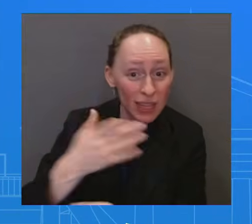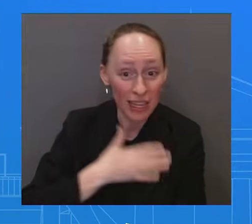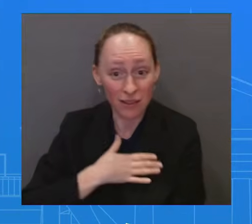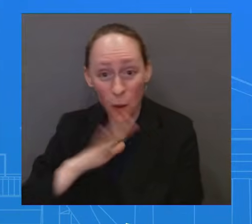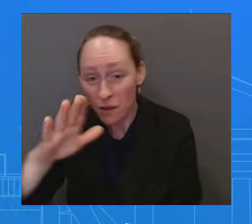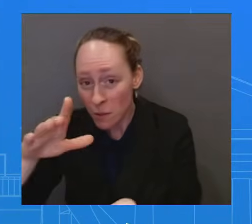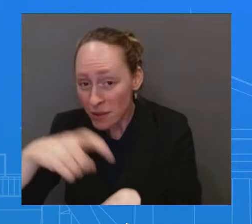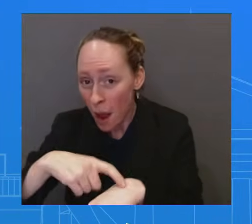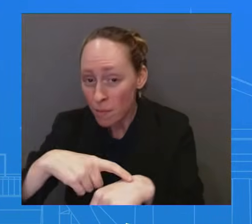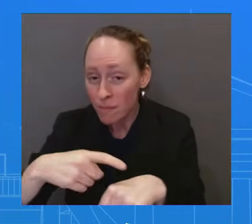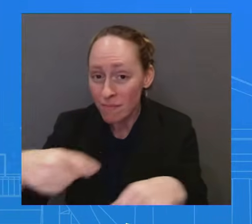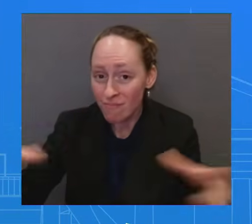Bye, guys.